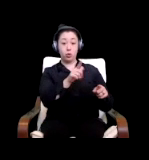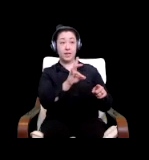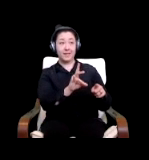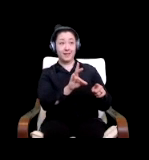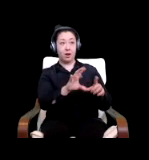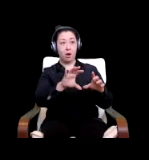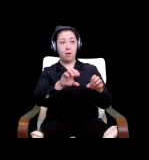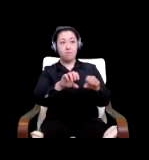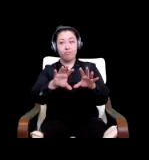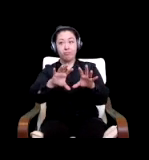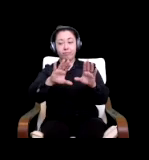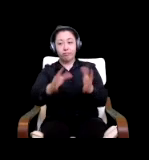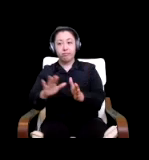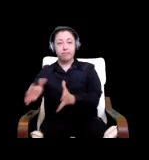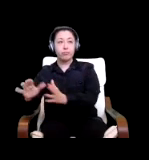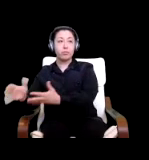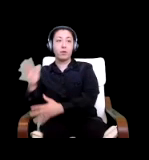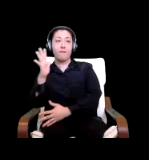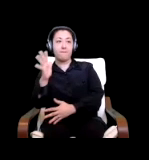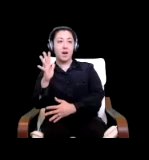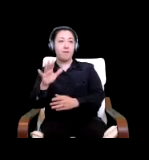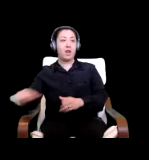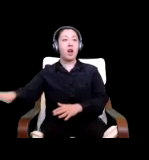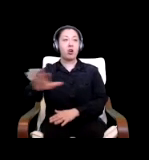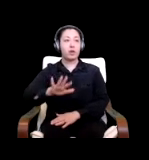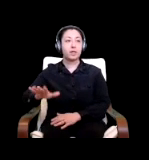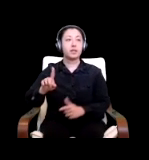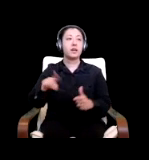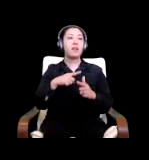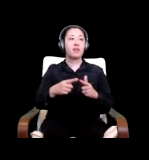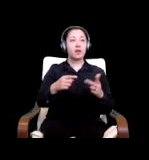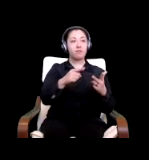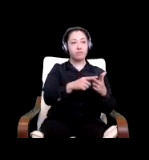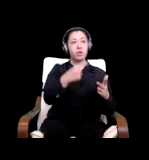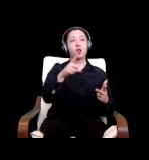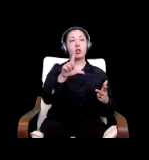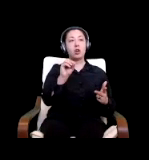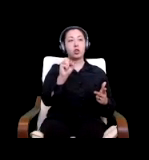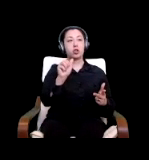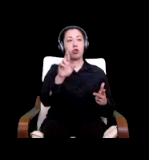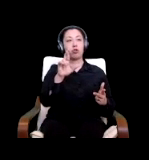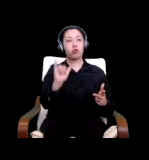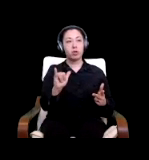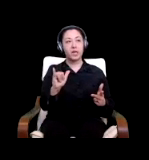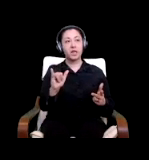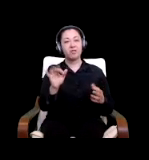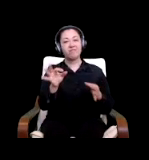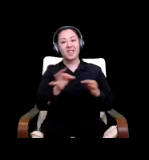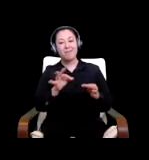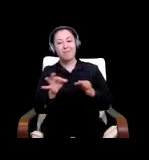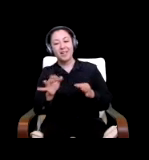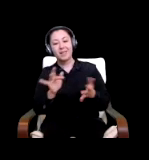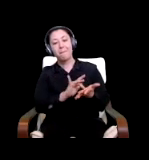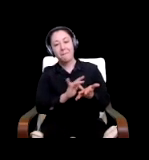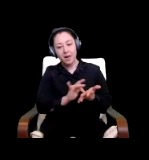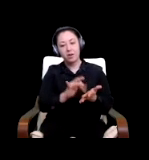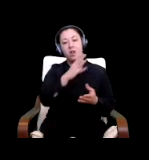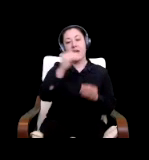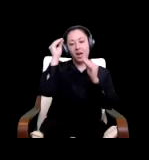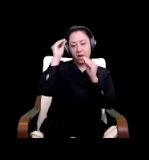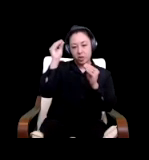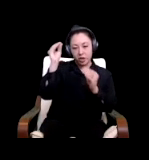glossary of some of the more jargony educational terms and CHARGE medical terms. And a selected